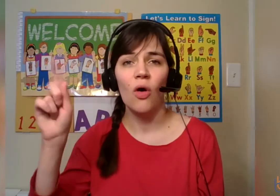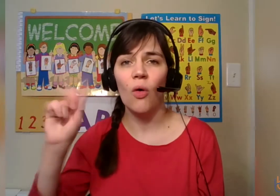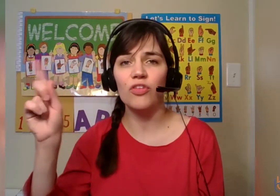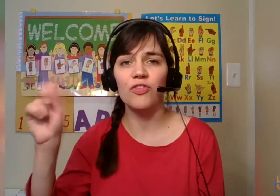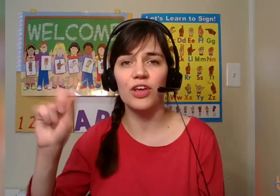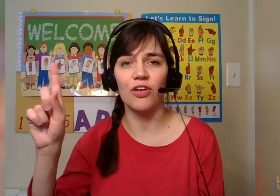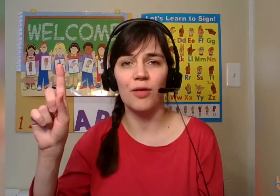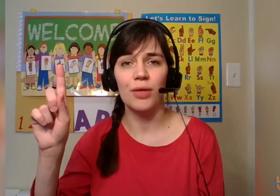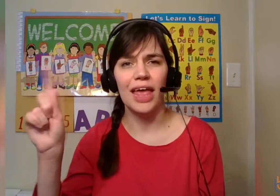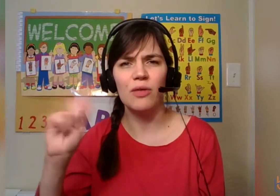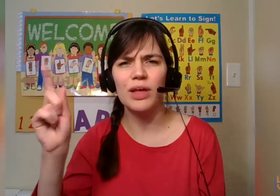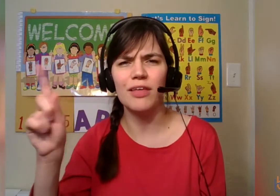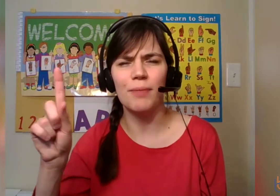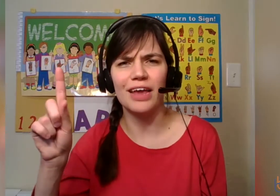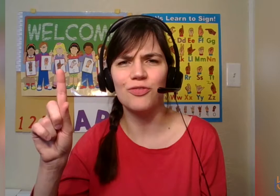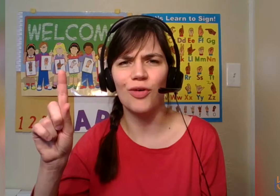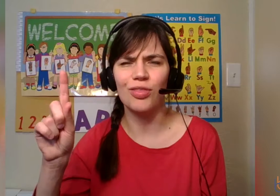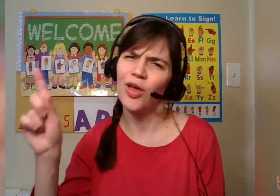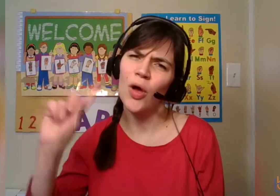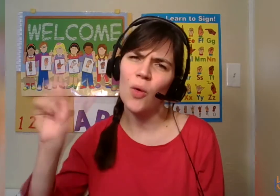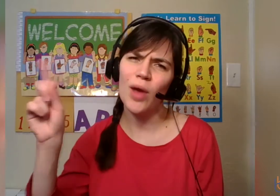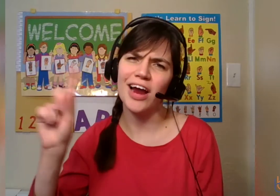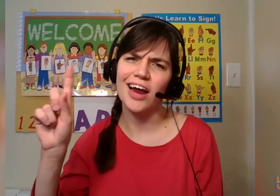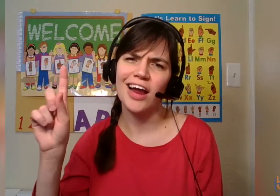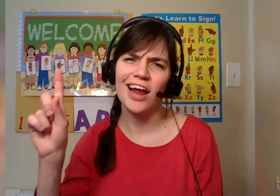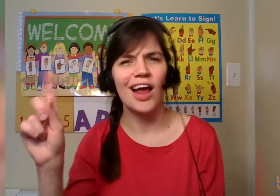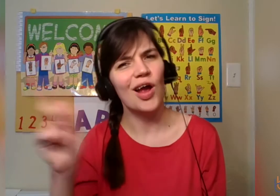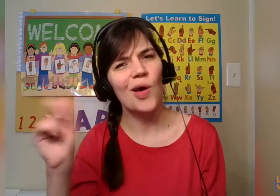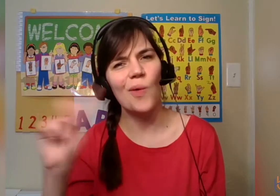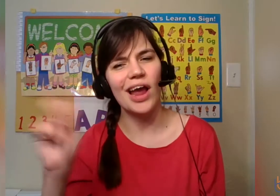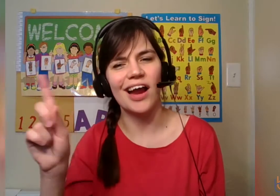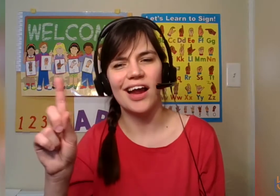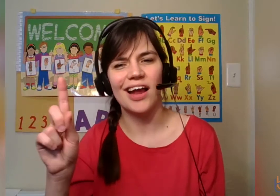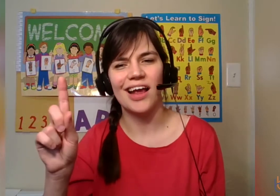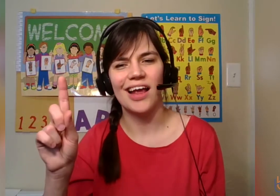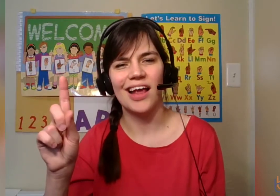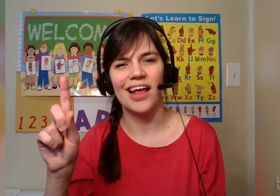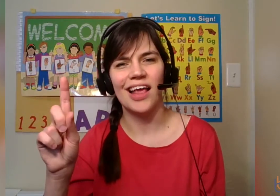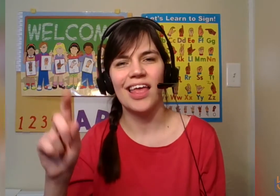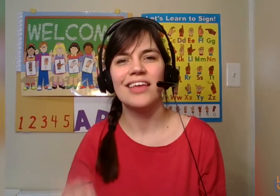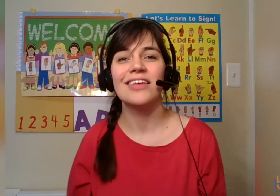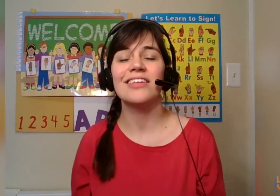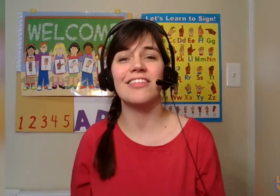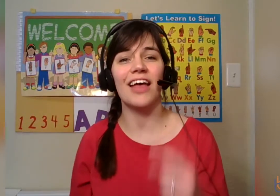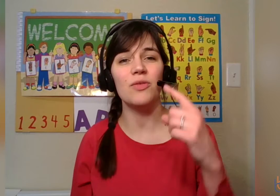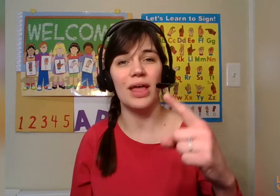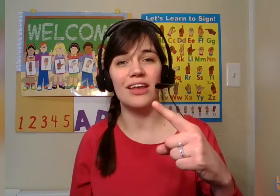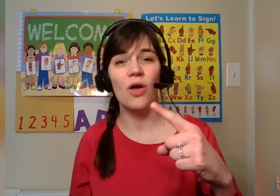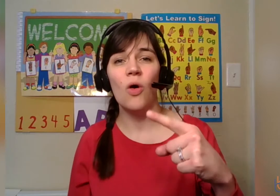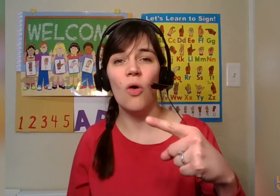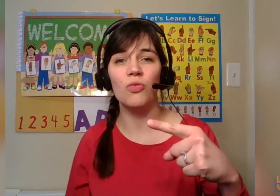hold your finger up and wiggle it back and forth. Where? Where? To sign when, hold